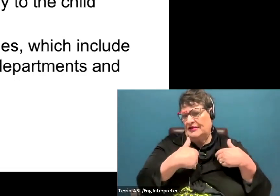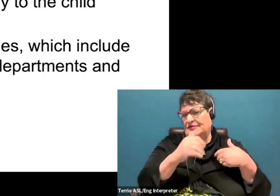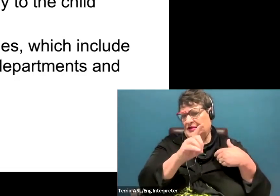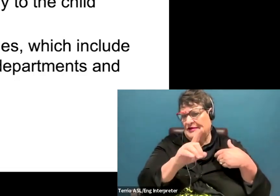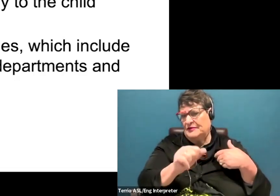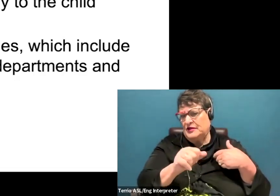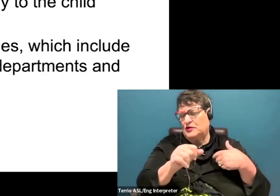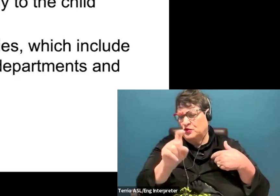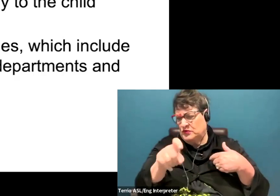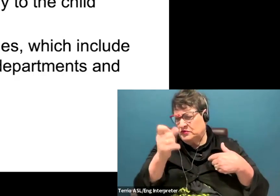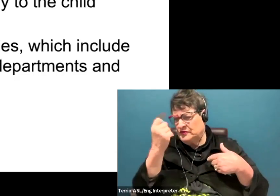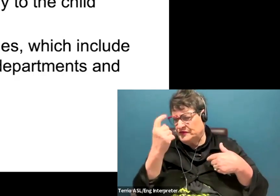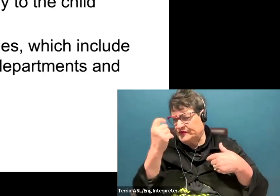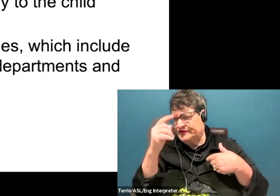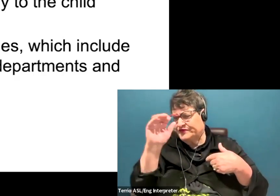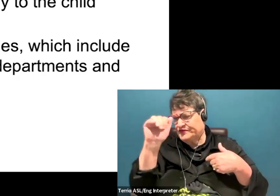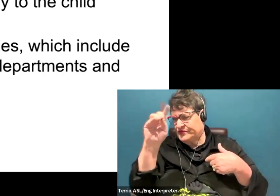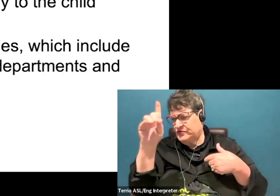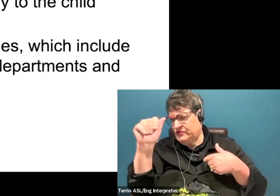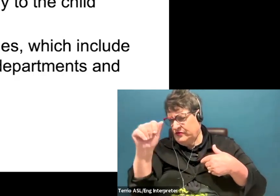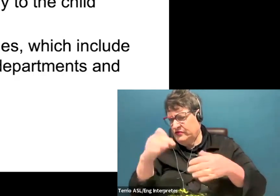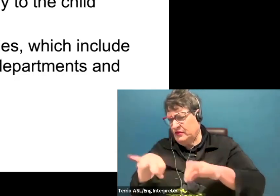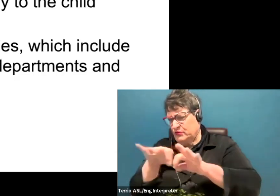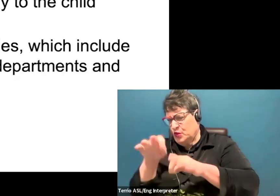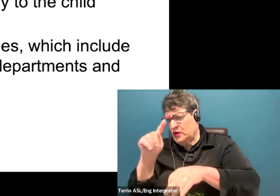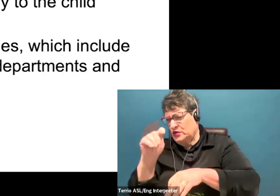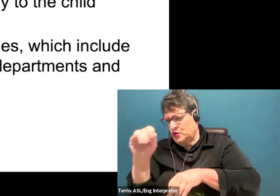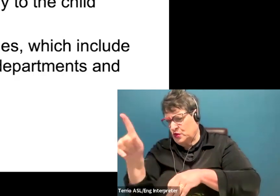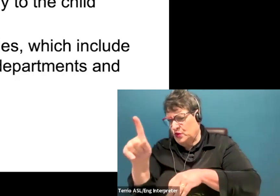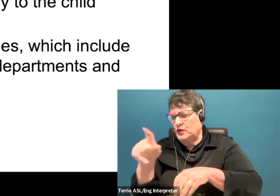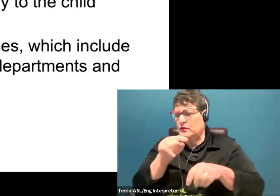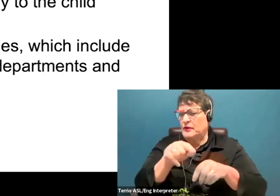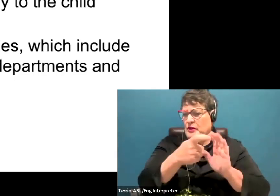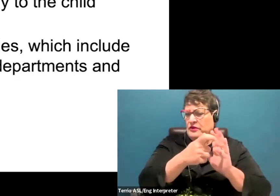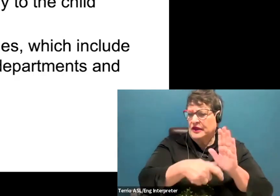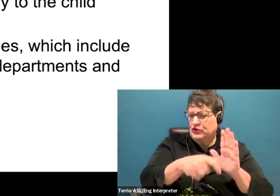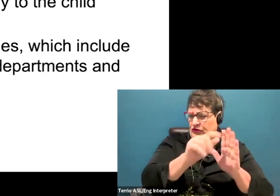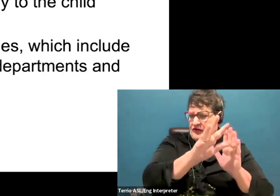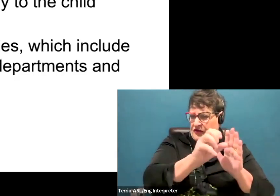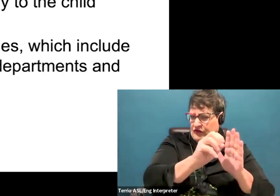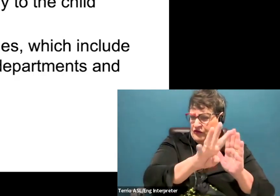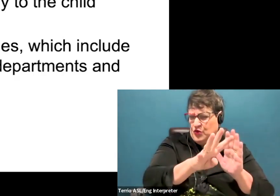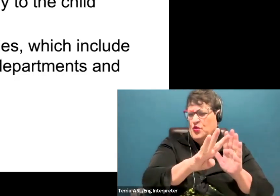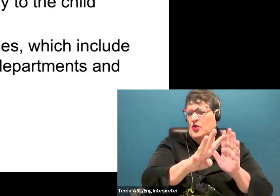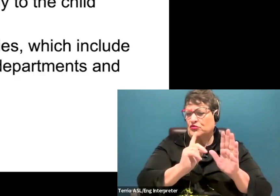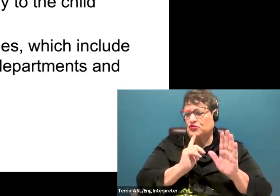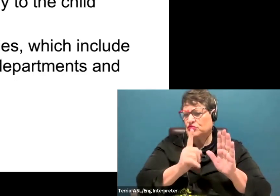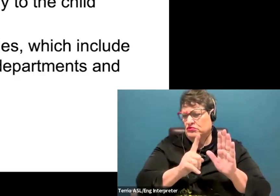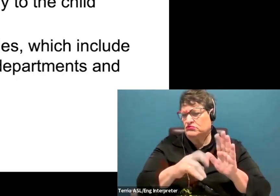that the ADA is an important tool, but Section 504 is also equally important and often overlooked.